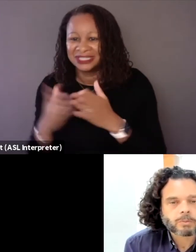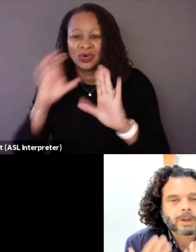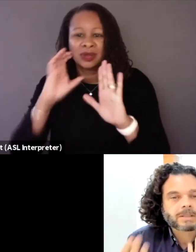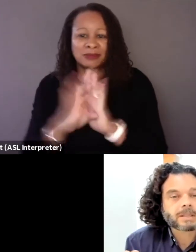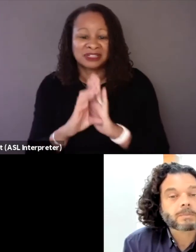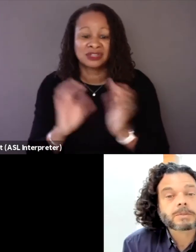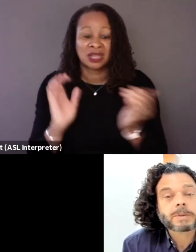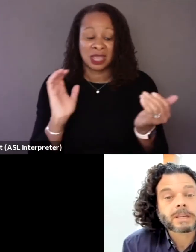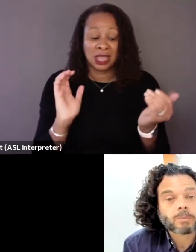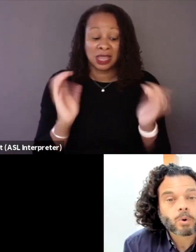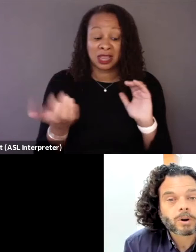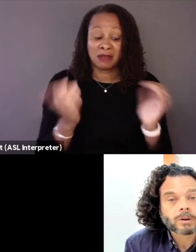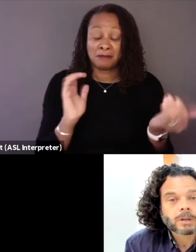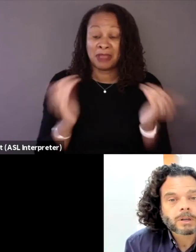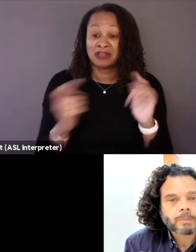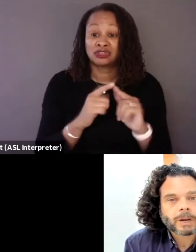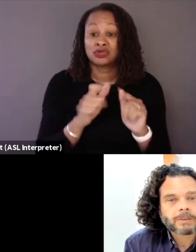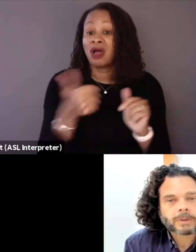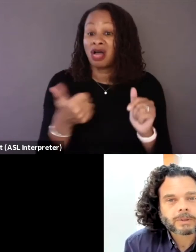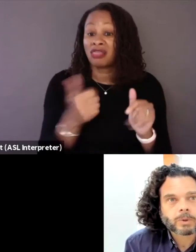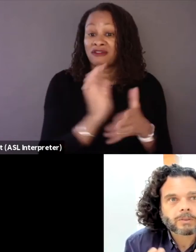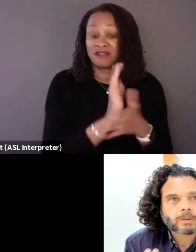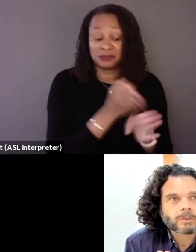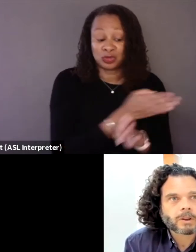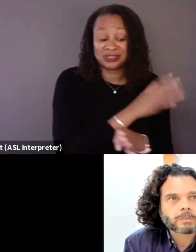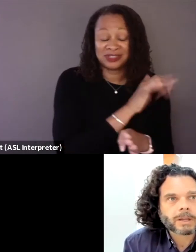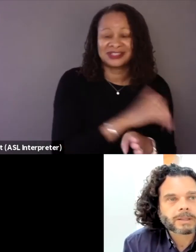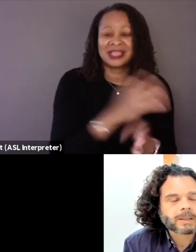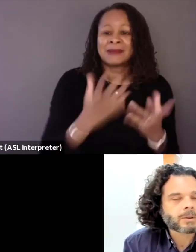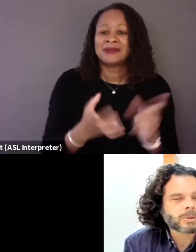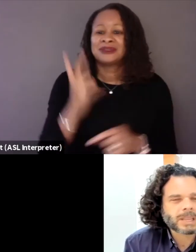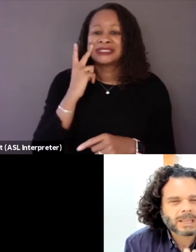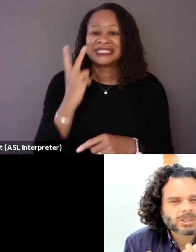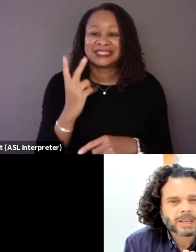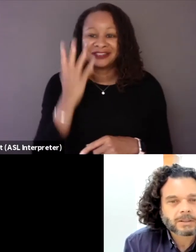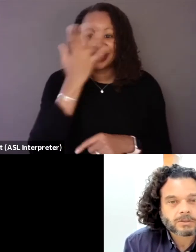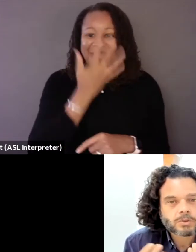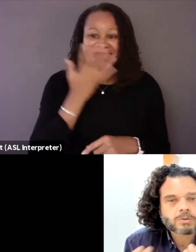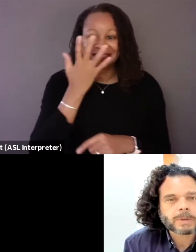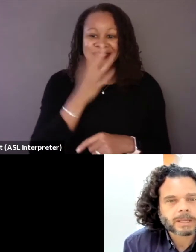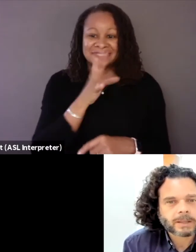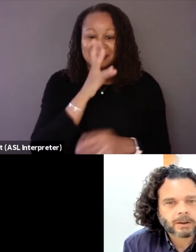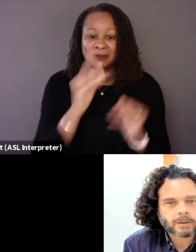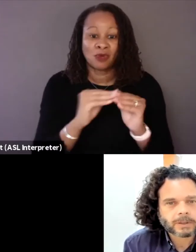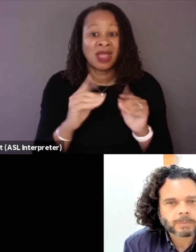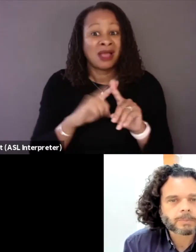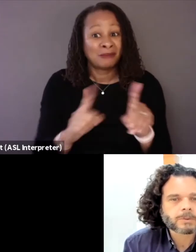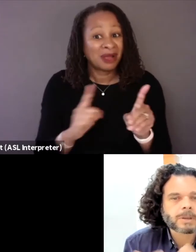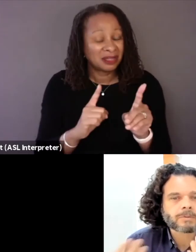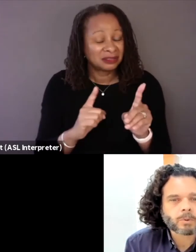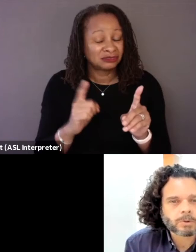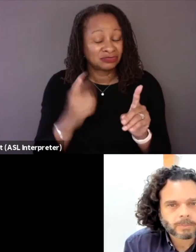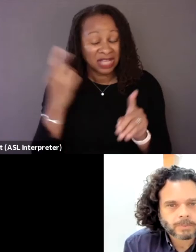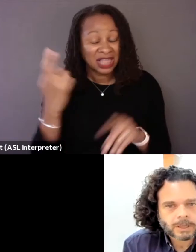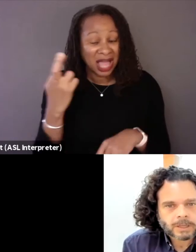you might see them speaking more. But I feel, we also talked about like, they don't really get a chance to speak that often. People speak for them.